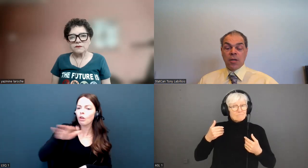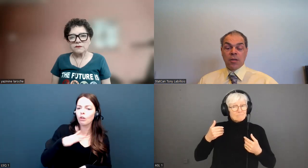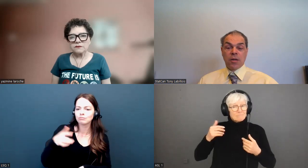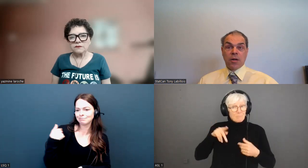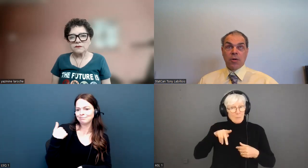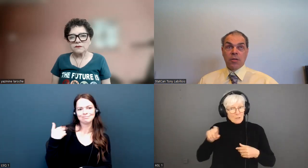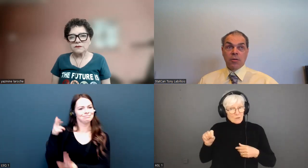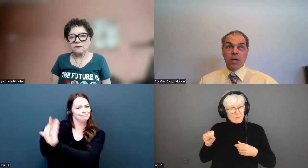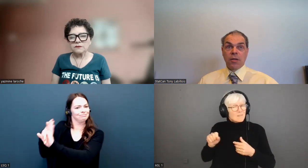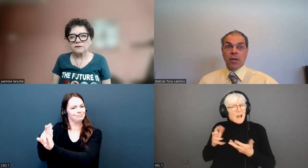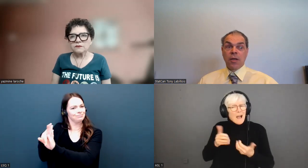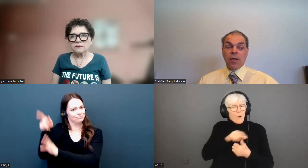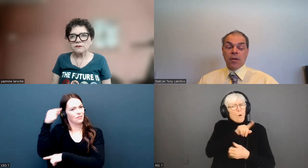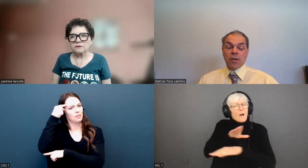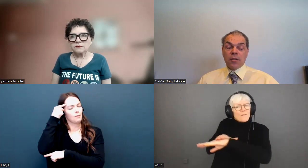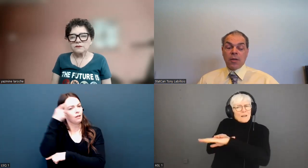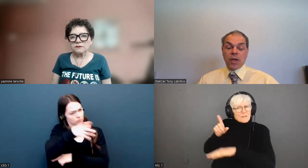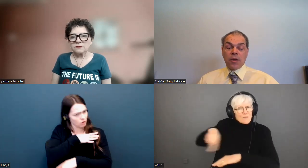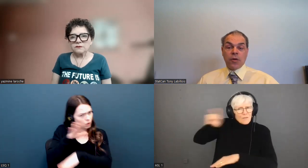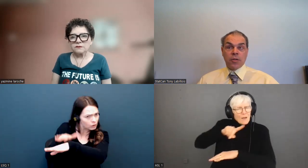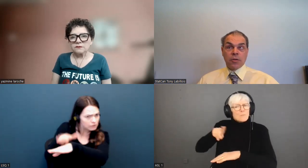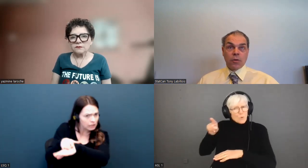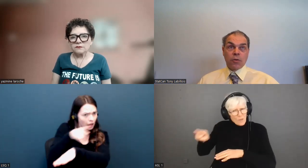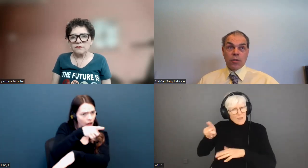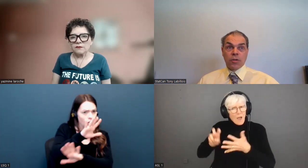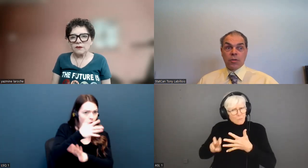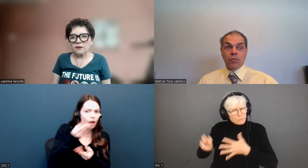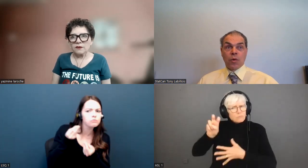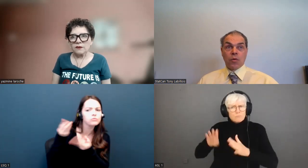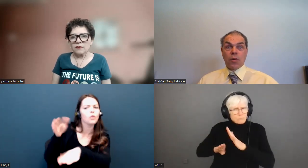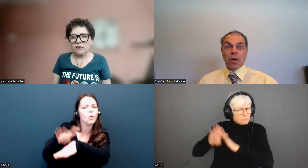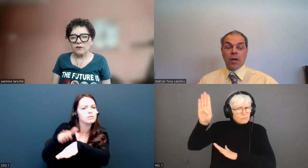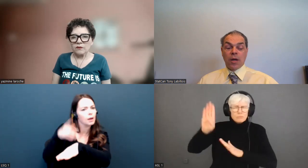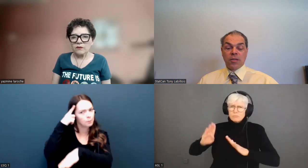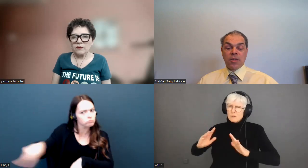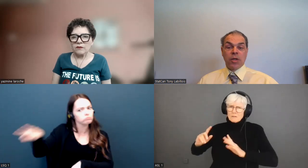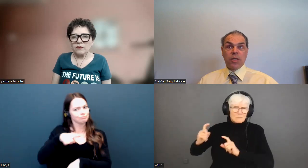in in their career so that they they make a difference also towards more accessibility